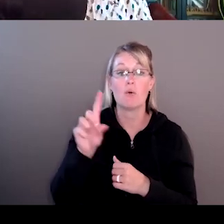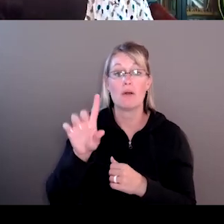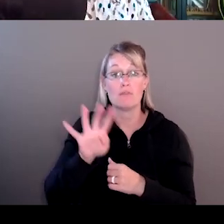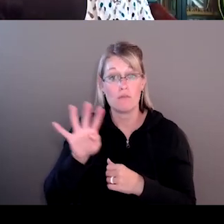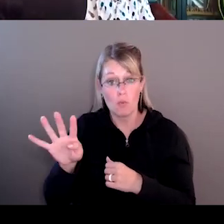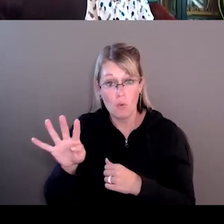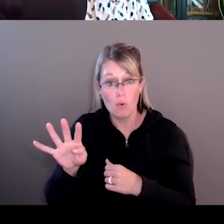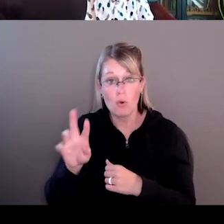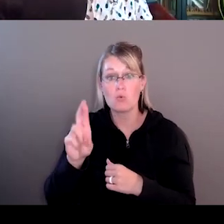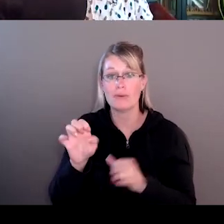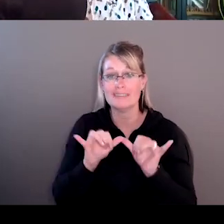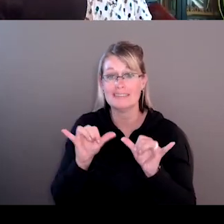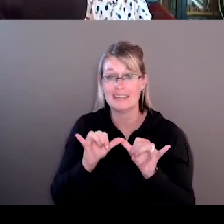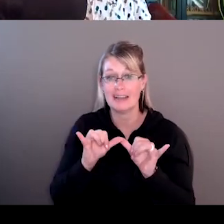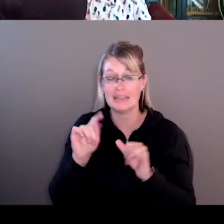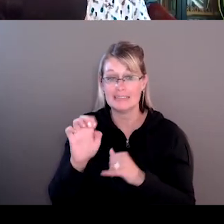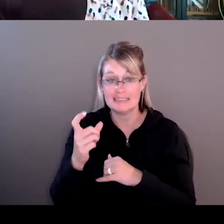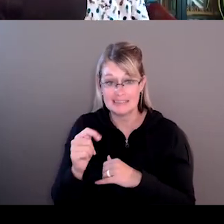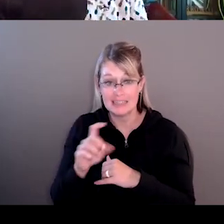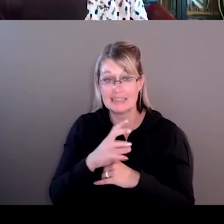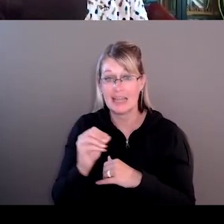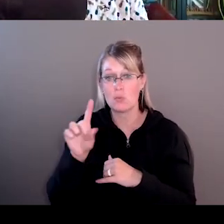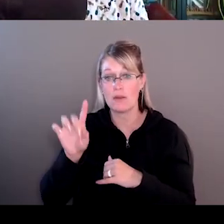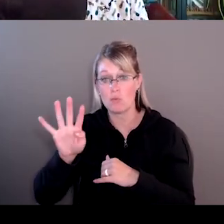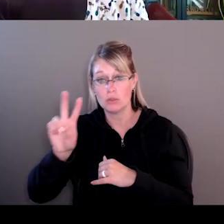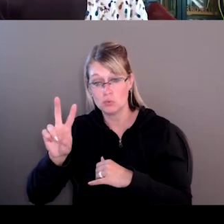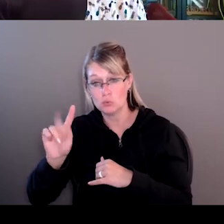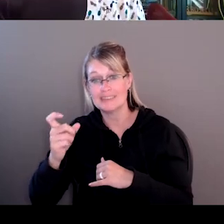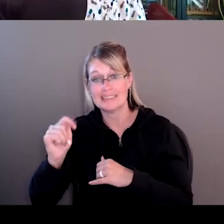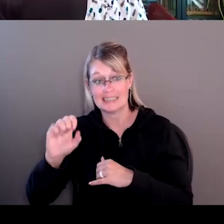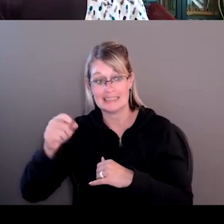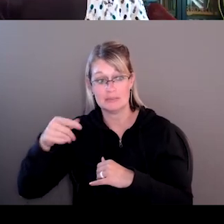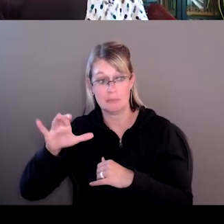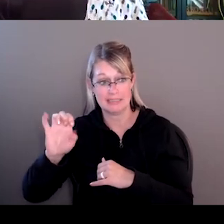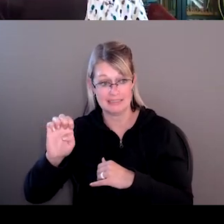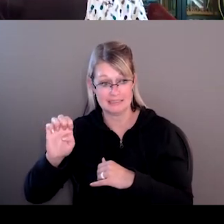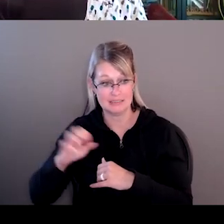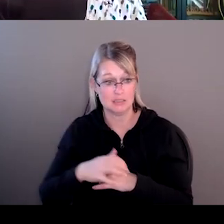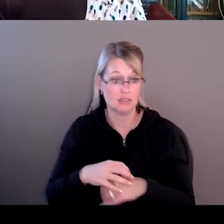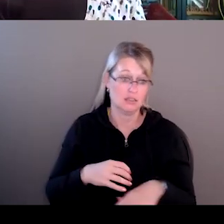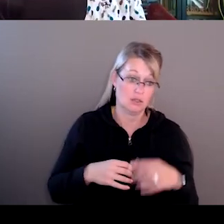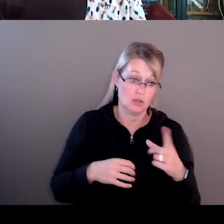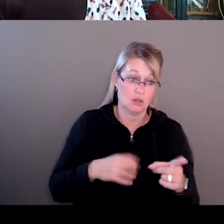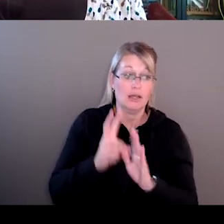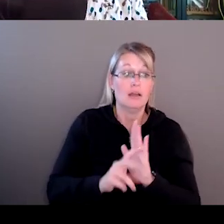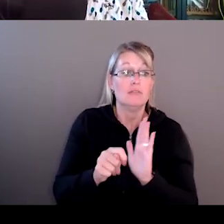resize text, as well as one for 12, text is amazing. I have a video here that demonstrates a